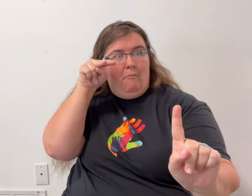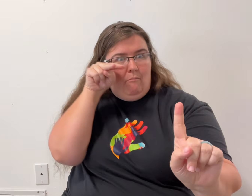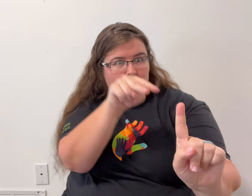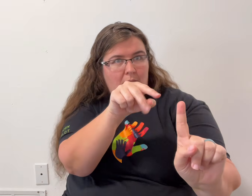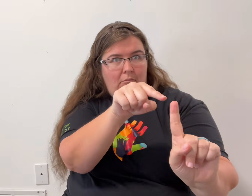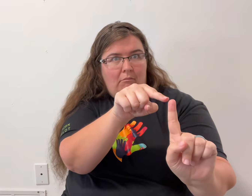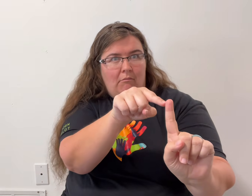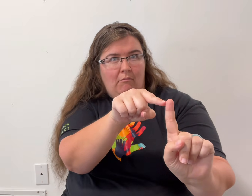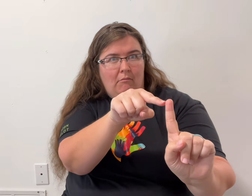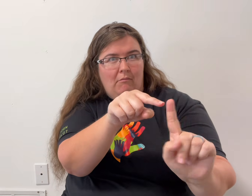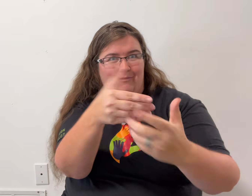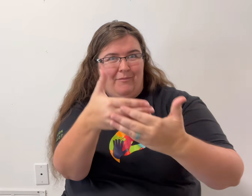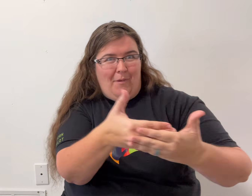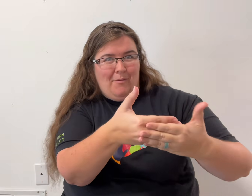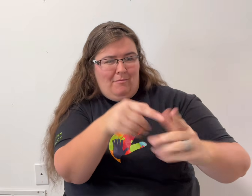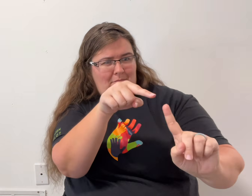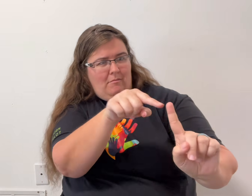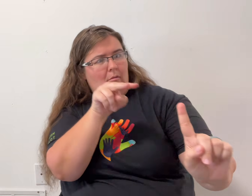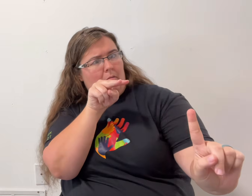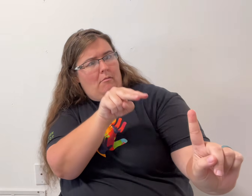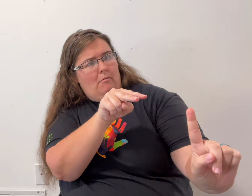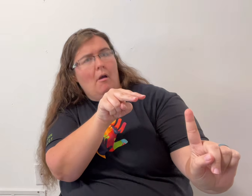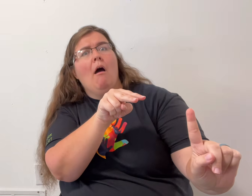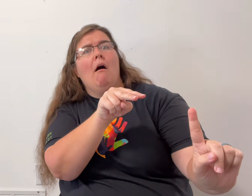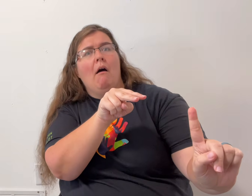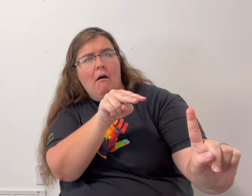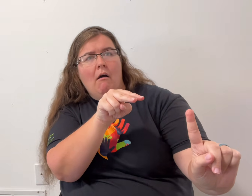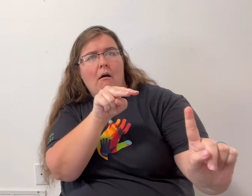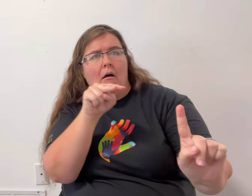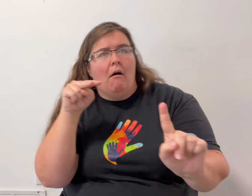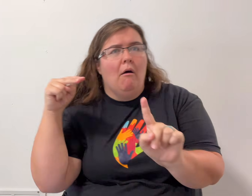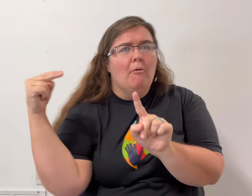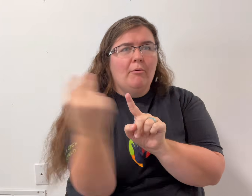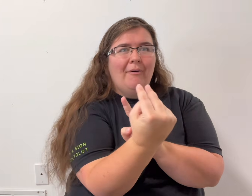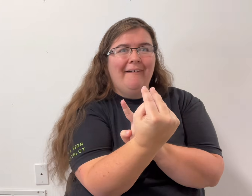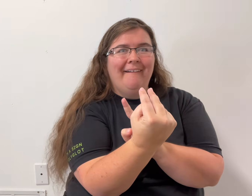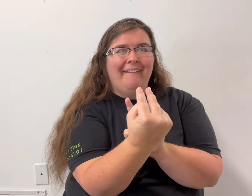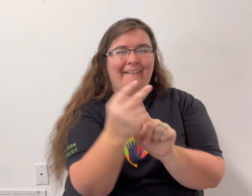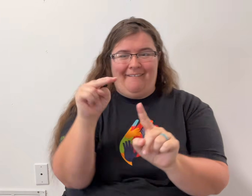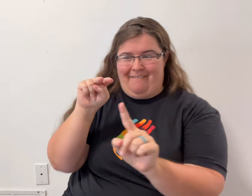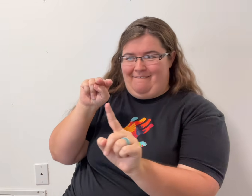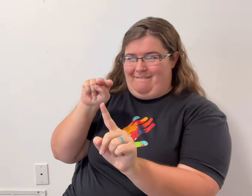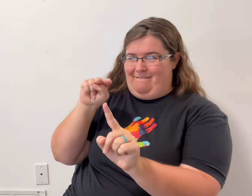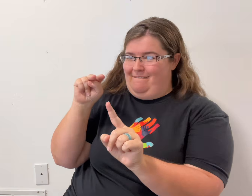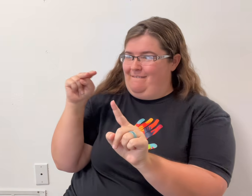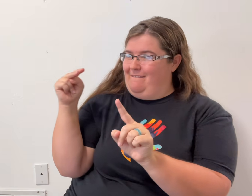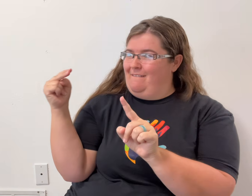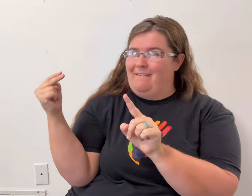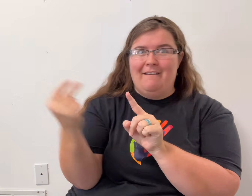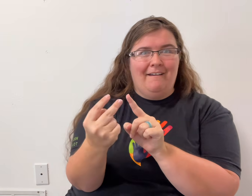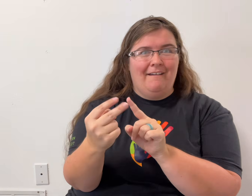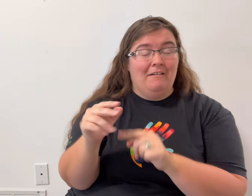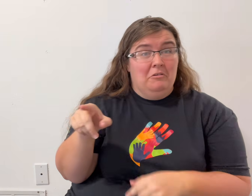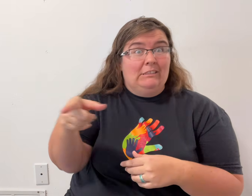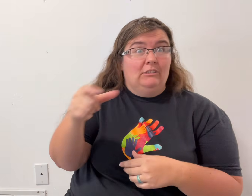Her perspective on what? Her baby. Ohhh! PERSPECTIVE-SHIFTED So you take perspective and the "eyes" move to another side.